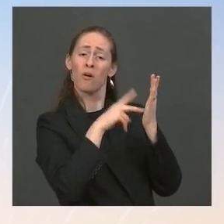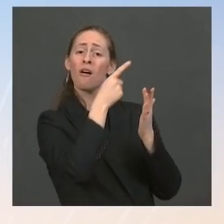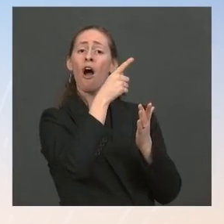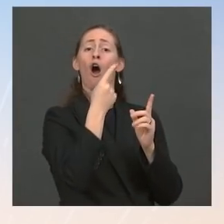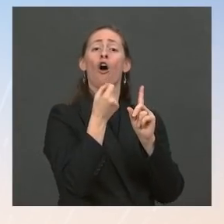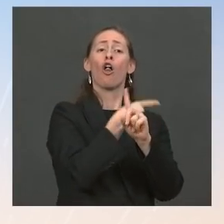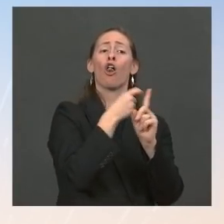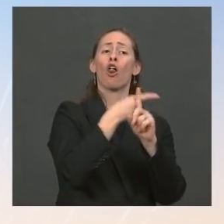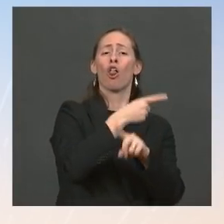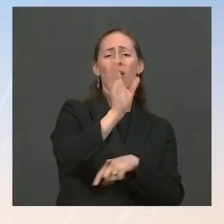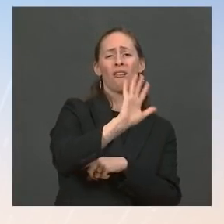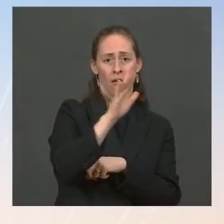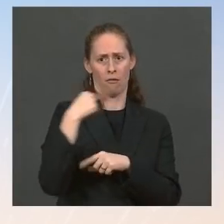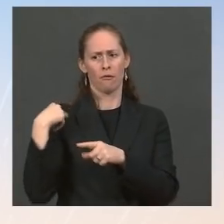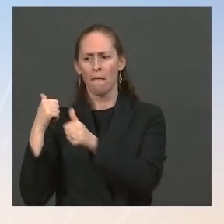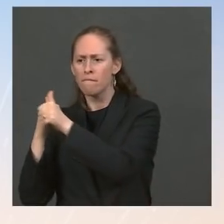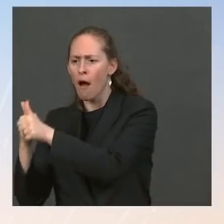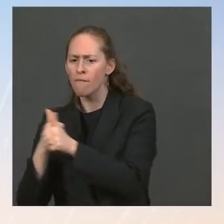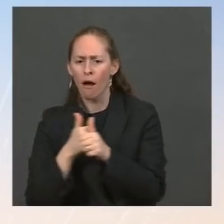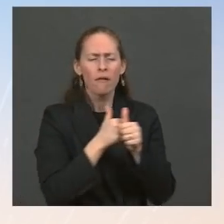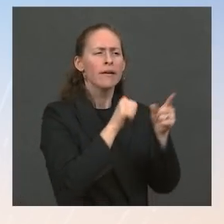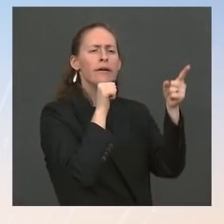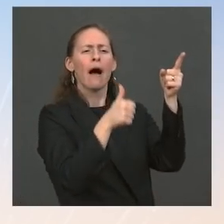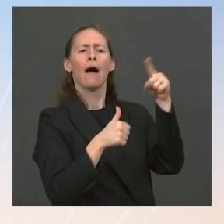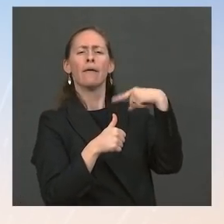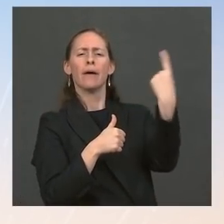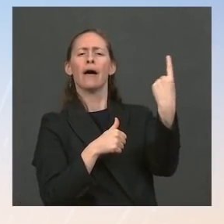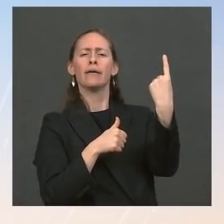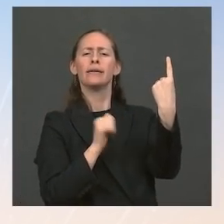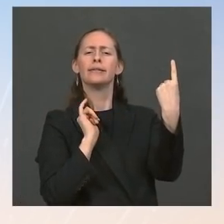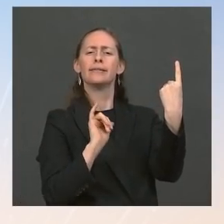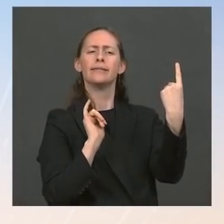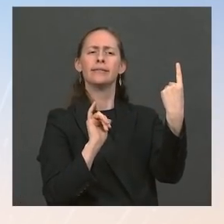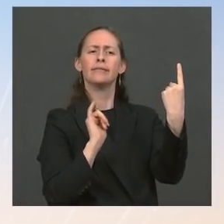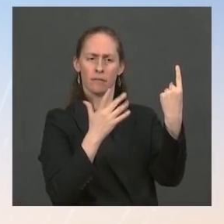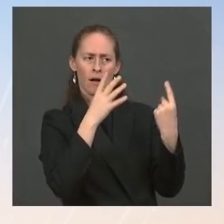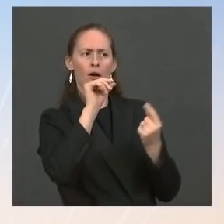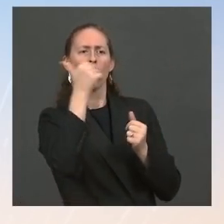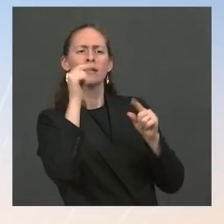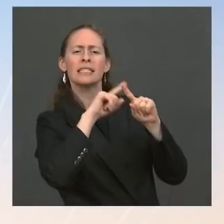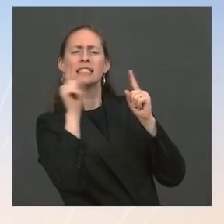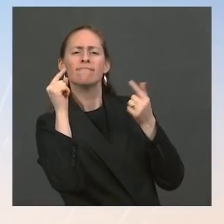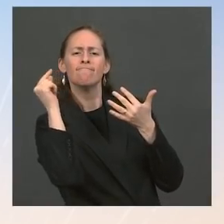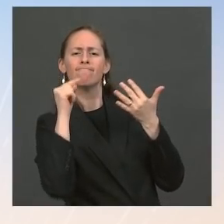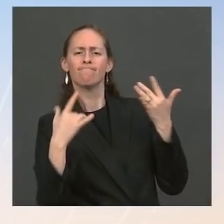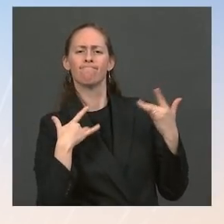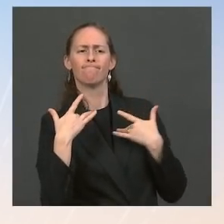raise our concerns with a number of their actions, and discuss areas where our interests align. As you know, Ambassador Tai gave a speech